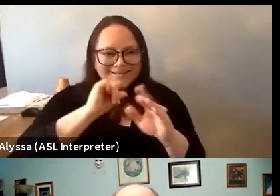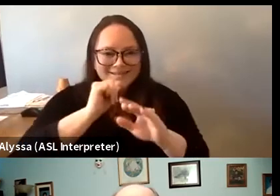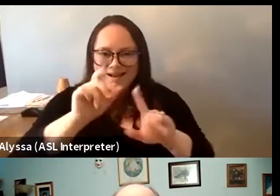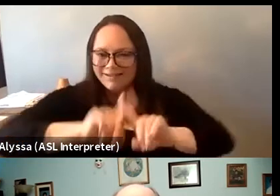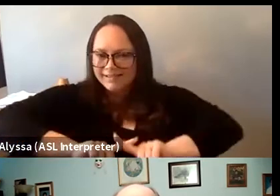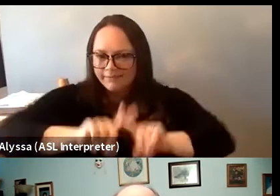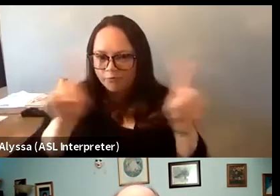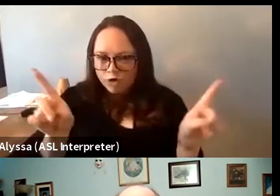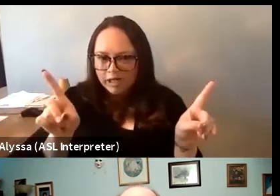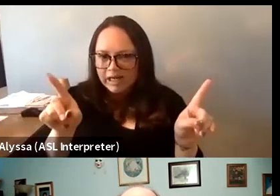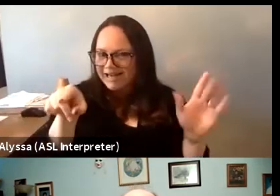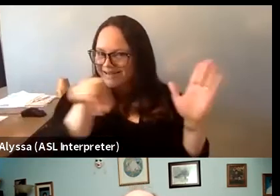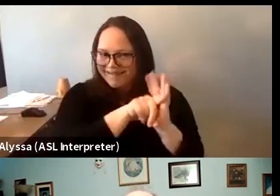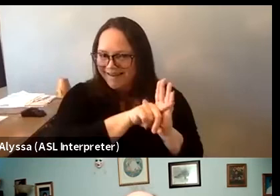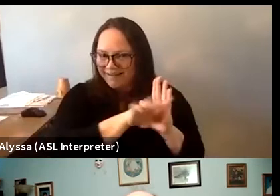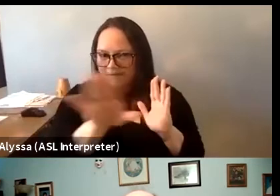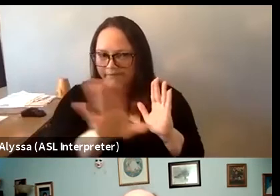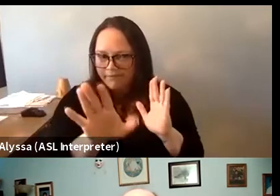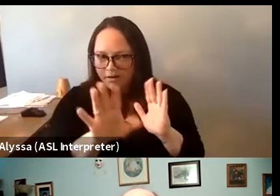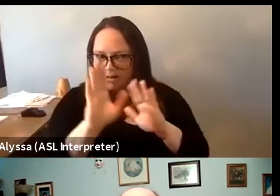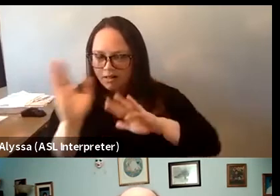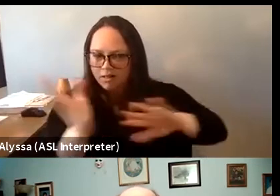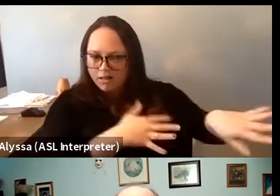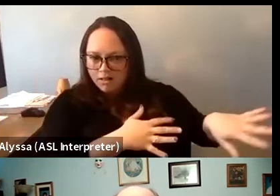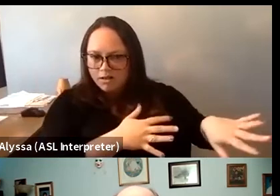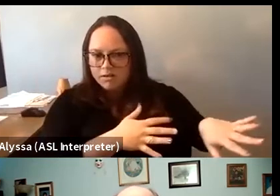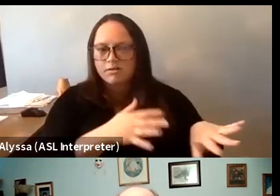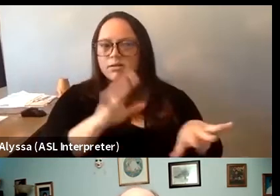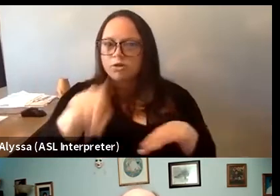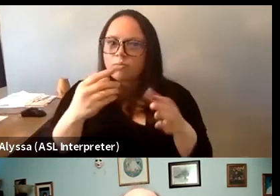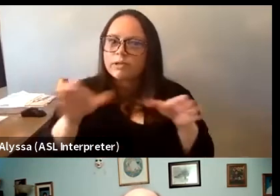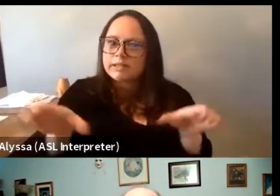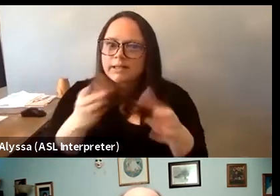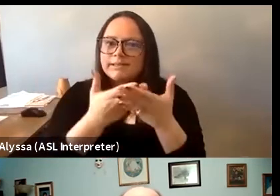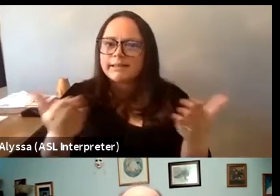negative way. He just does things differently. But